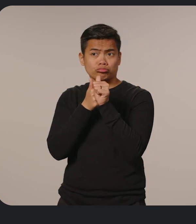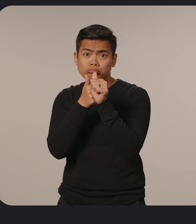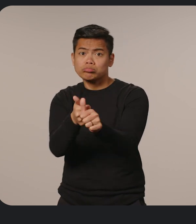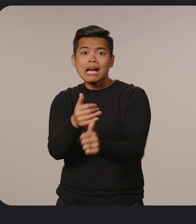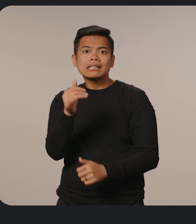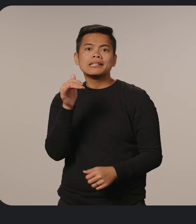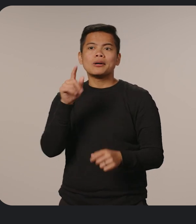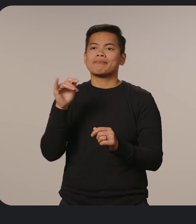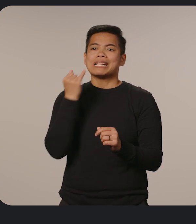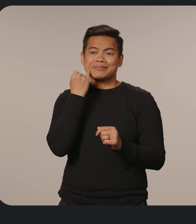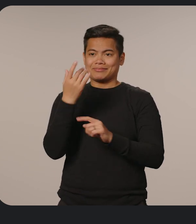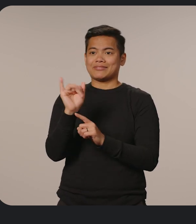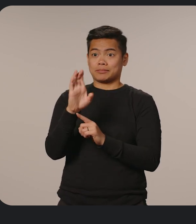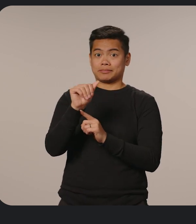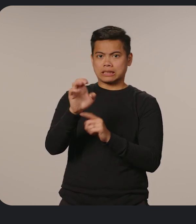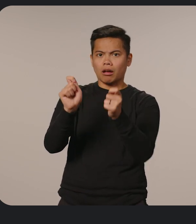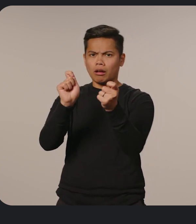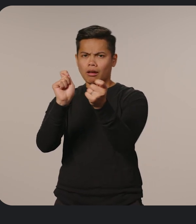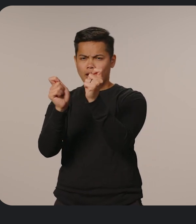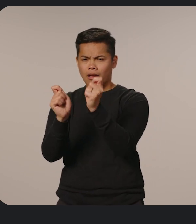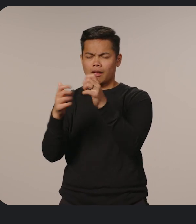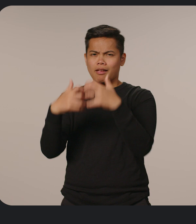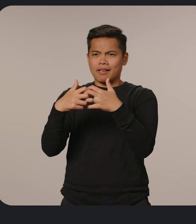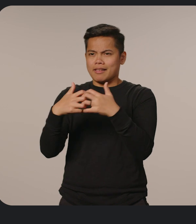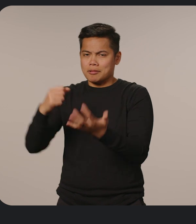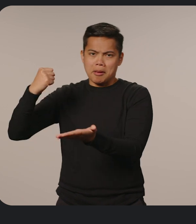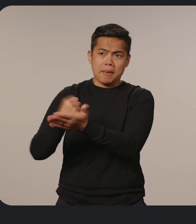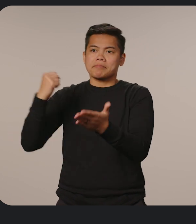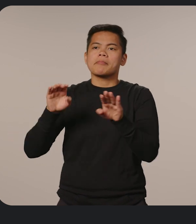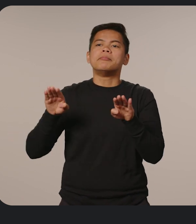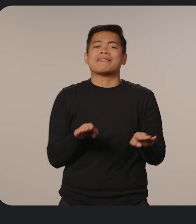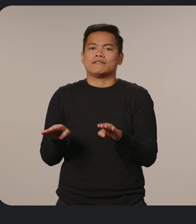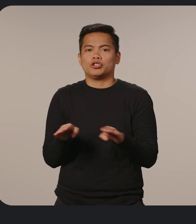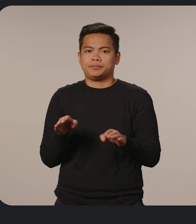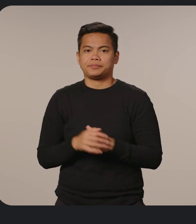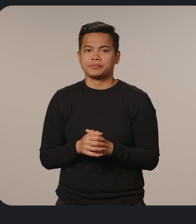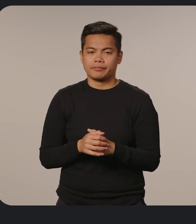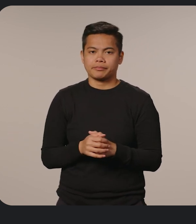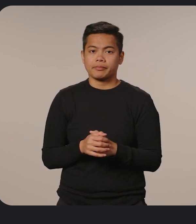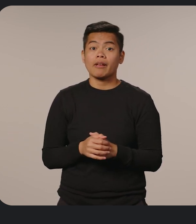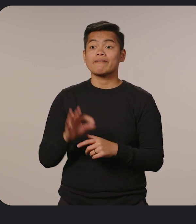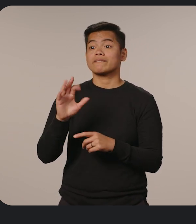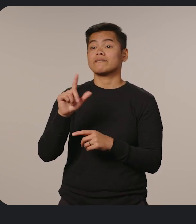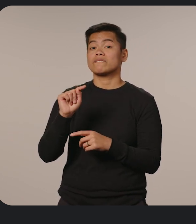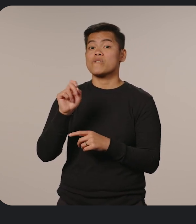firestore document was last modified with the server timestamp Behavior property